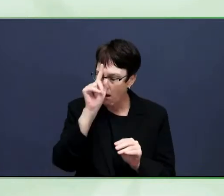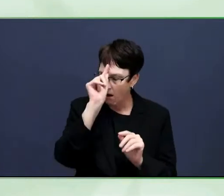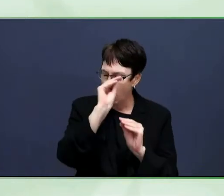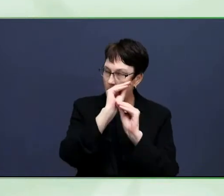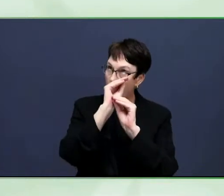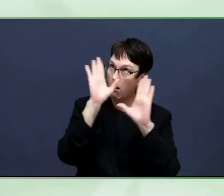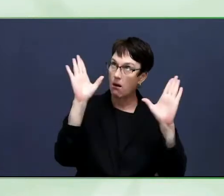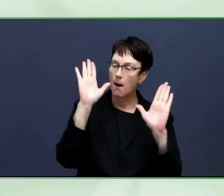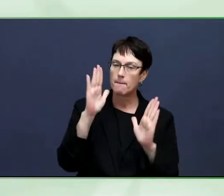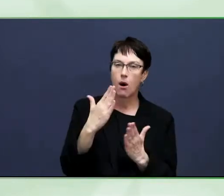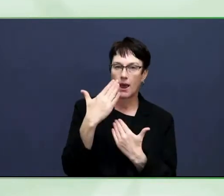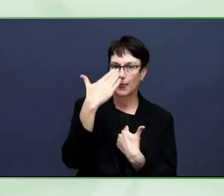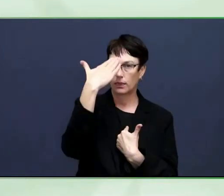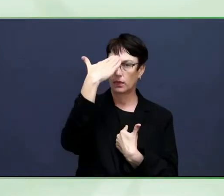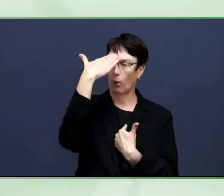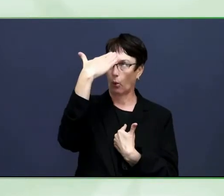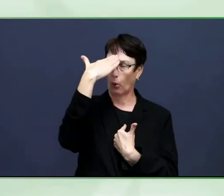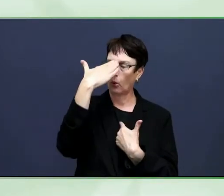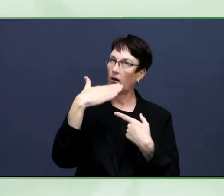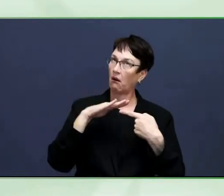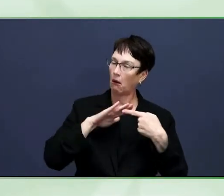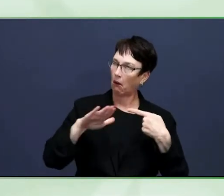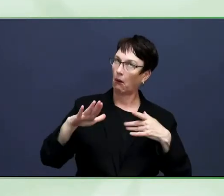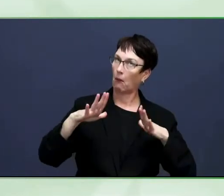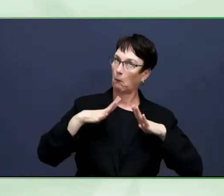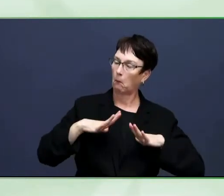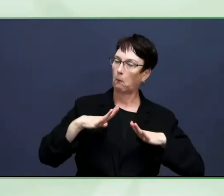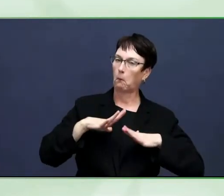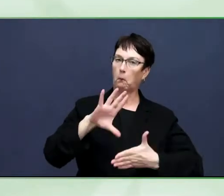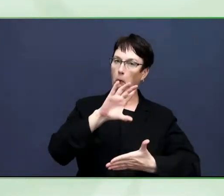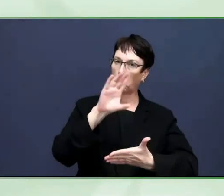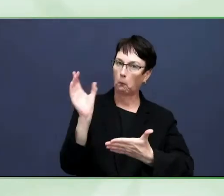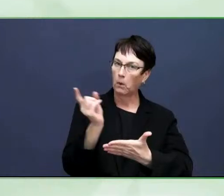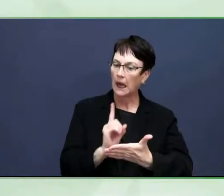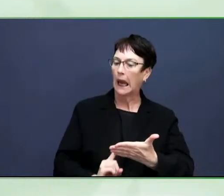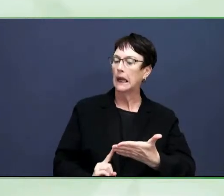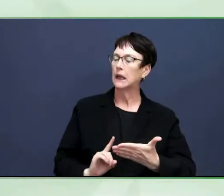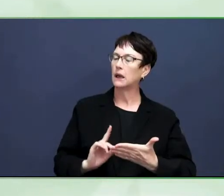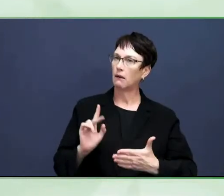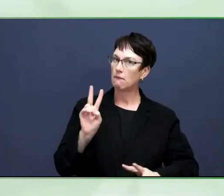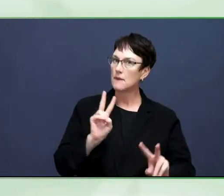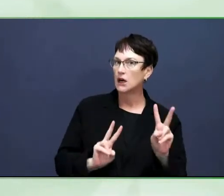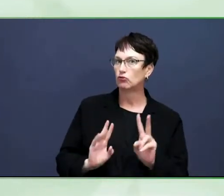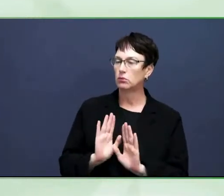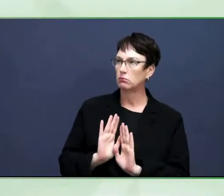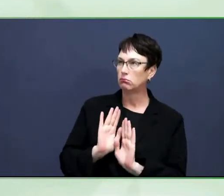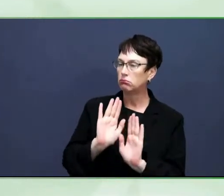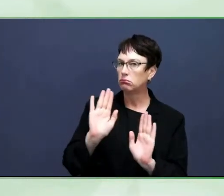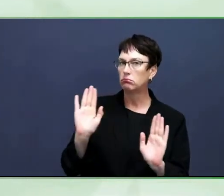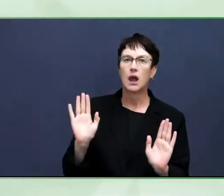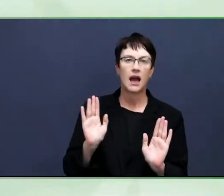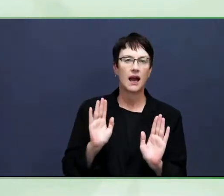Central St Martin's is a university where there is fashion, but when the students come